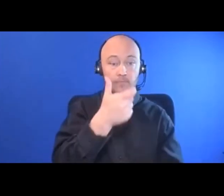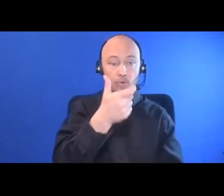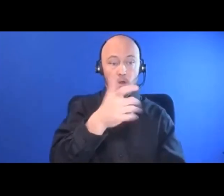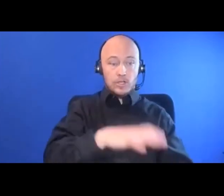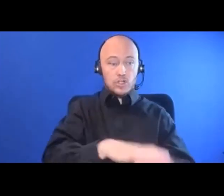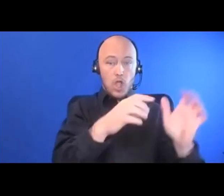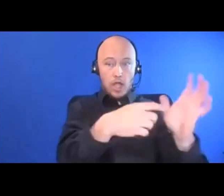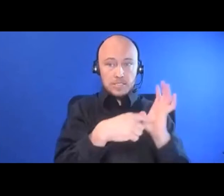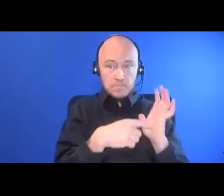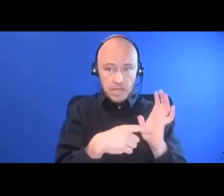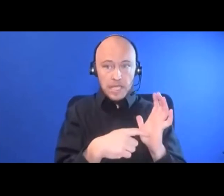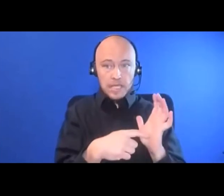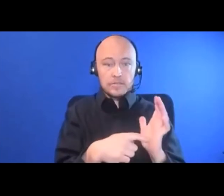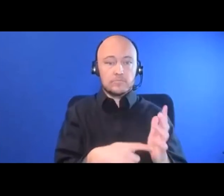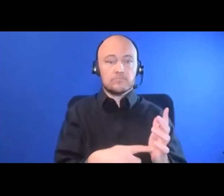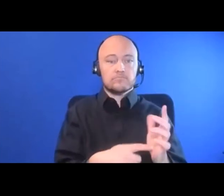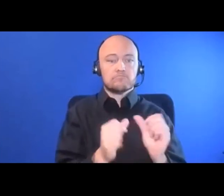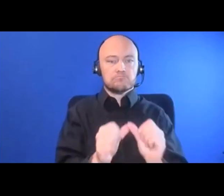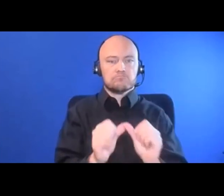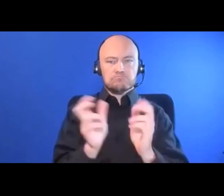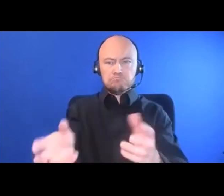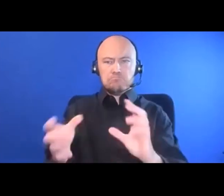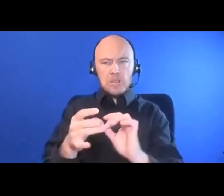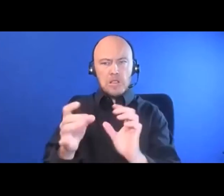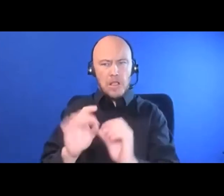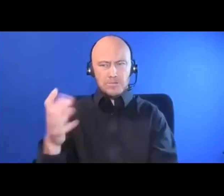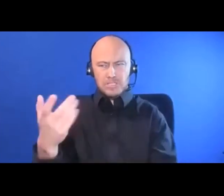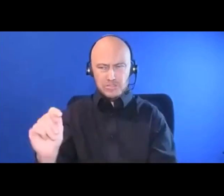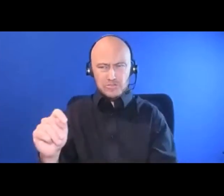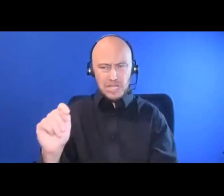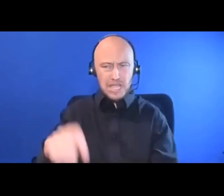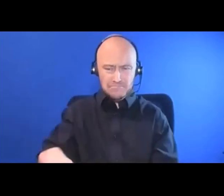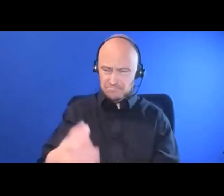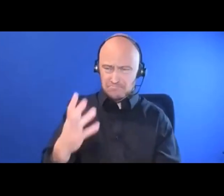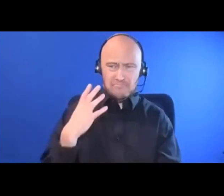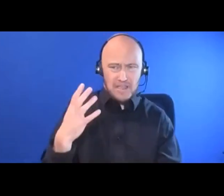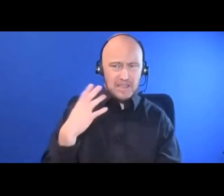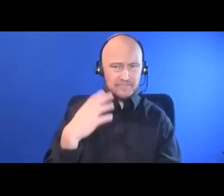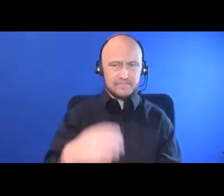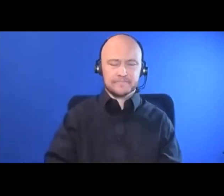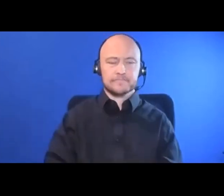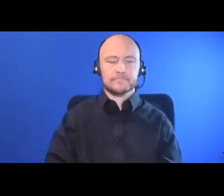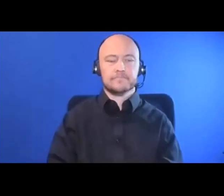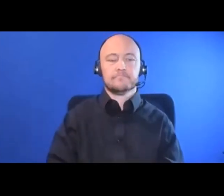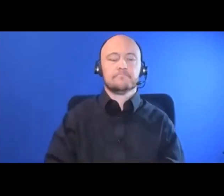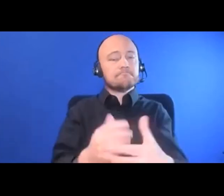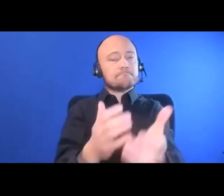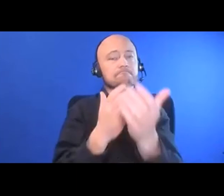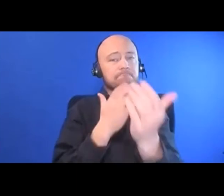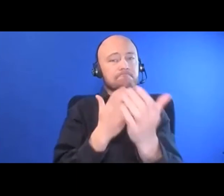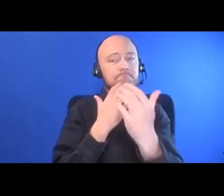feel free to continue to leave comments in the chat box to the right of the video. We thank you so much for attending